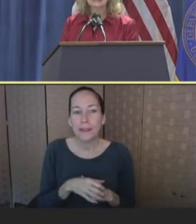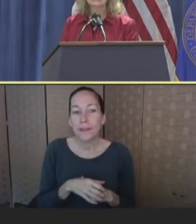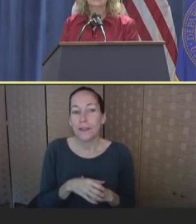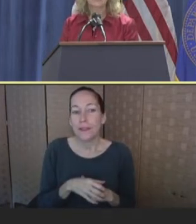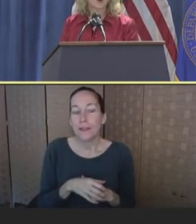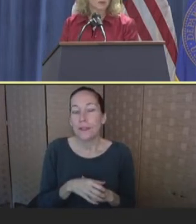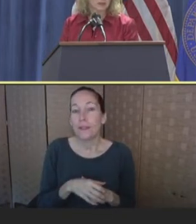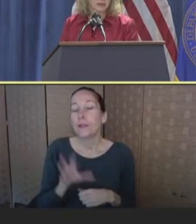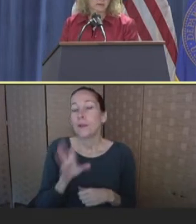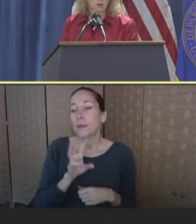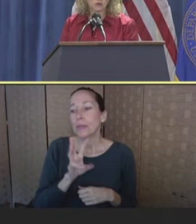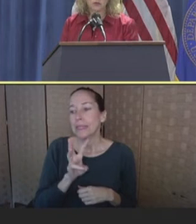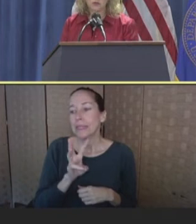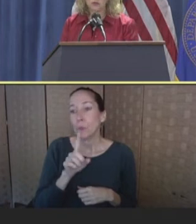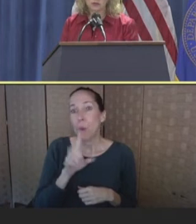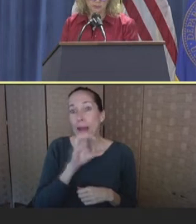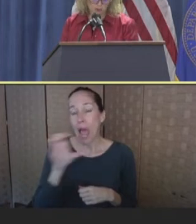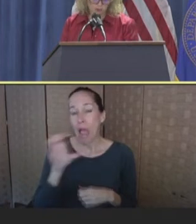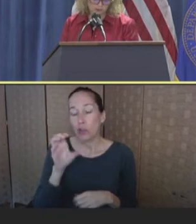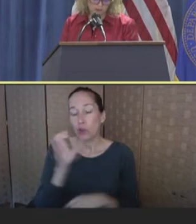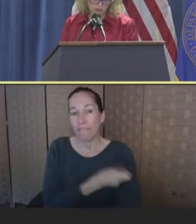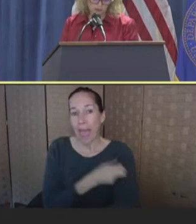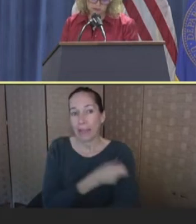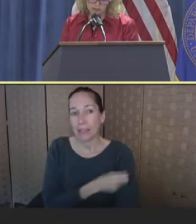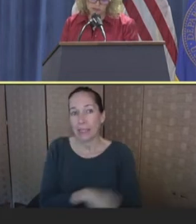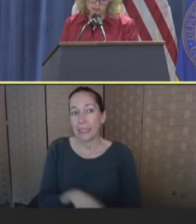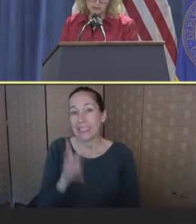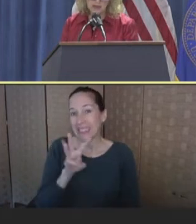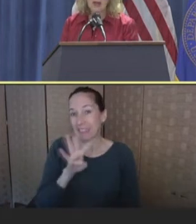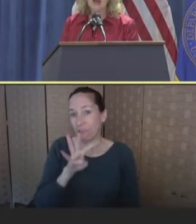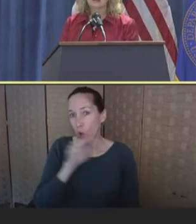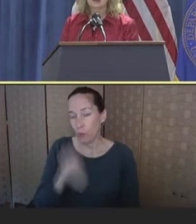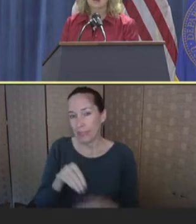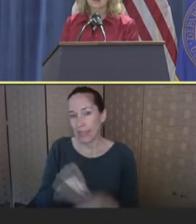Sixty-four percent of those are in the two zip codes that I just mentioned, and they've